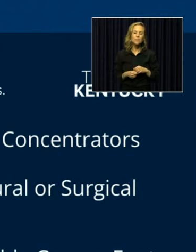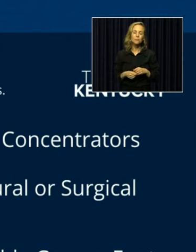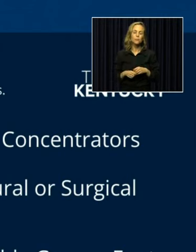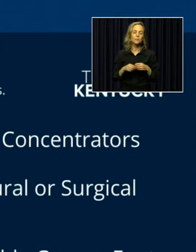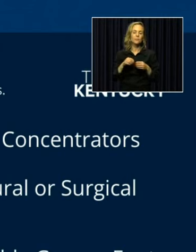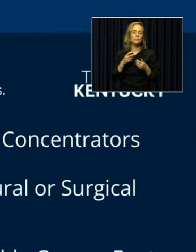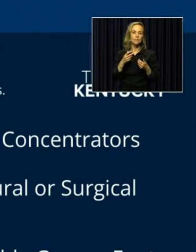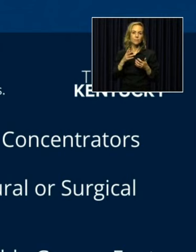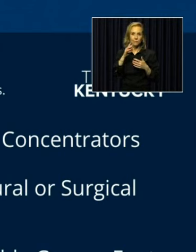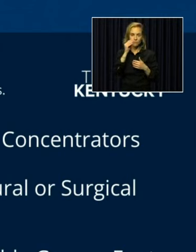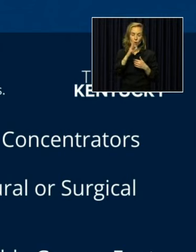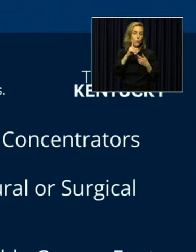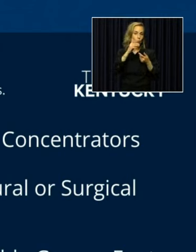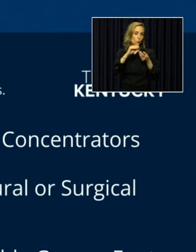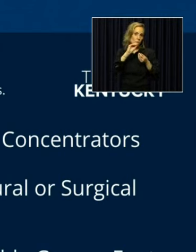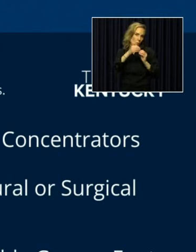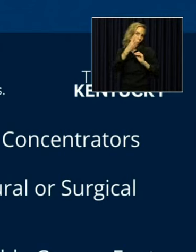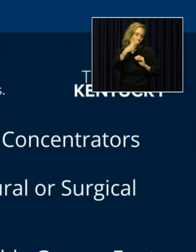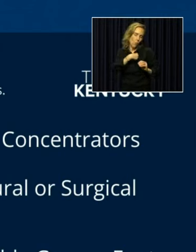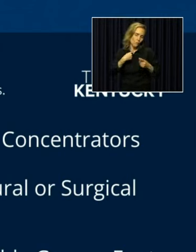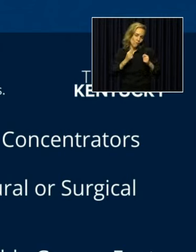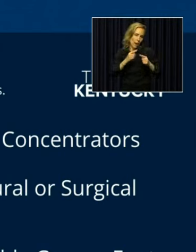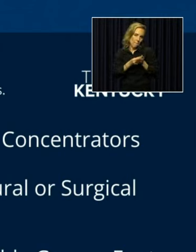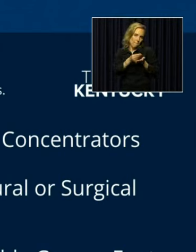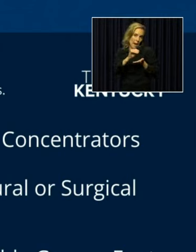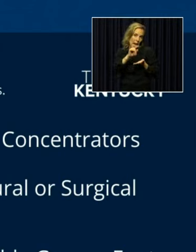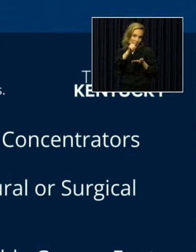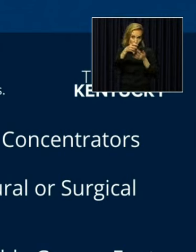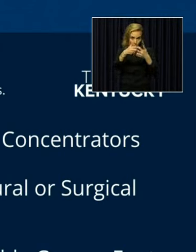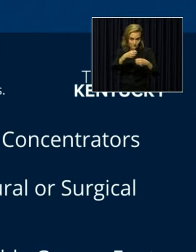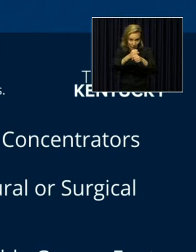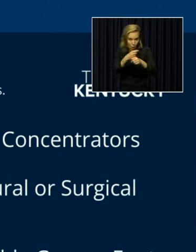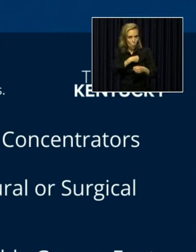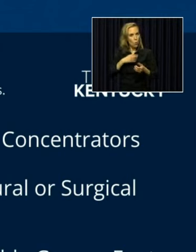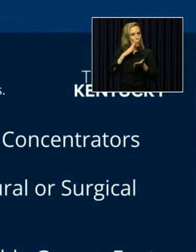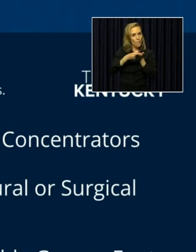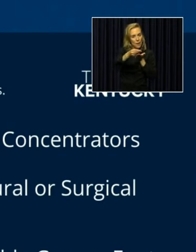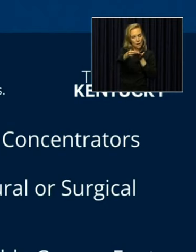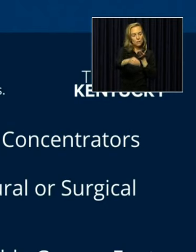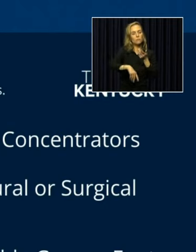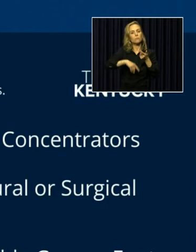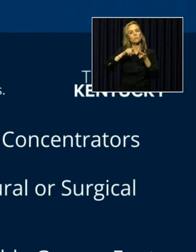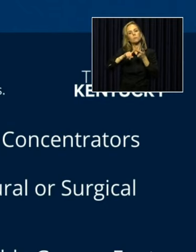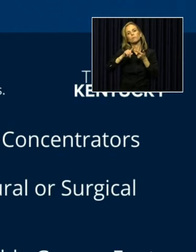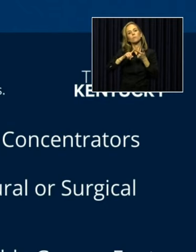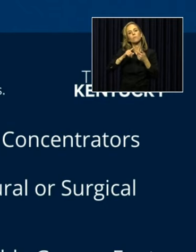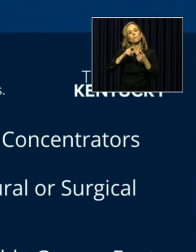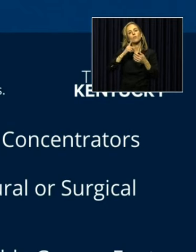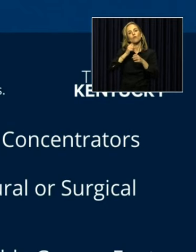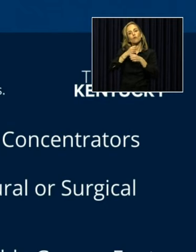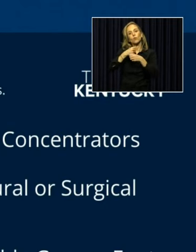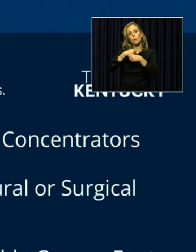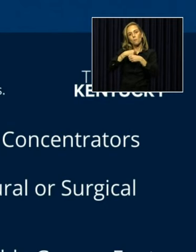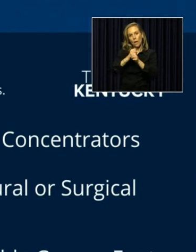DIFFICULT TO GRASP. AN ADVERSARY YOU CAN'T EVEN SEE